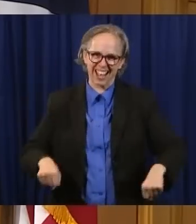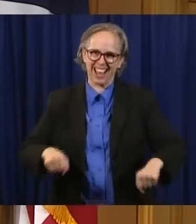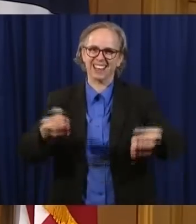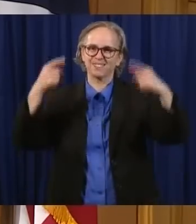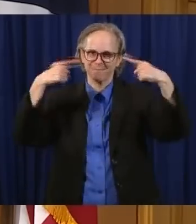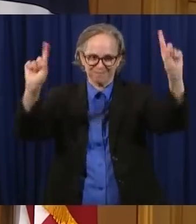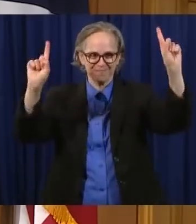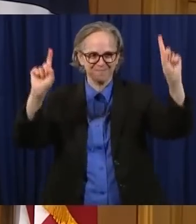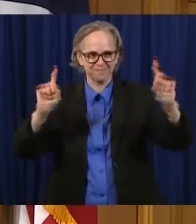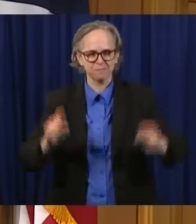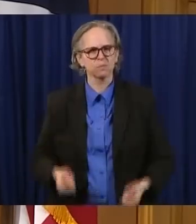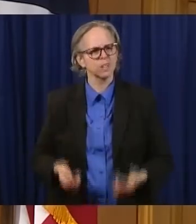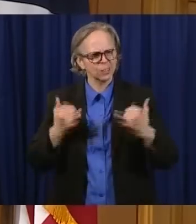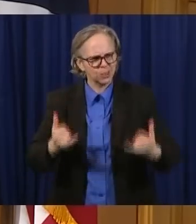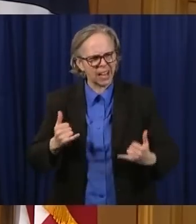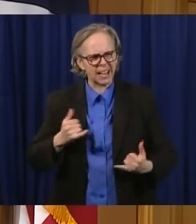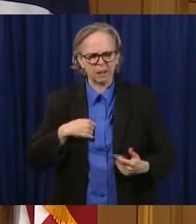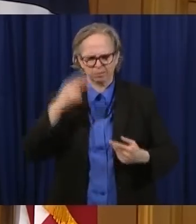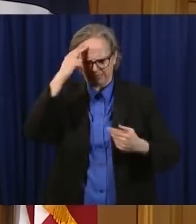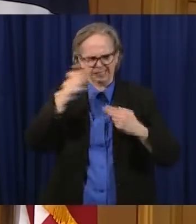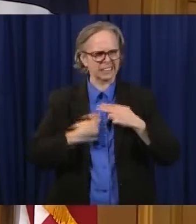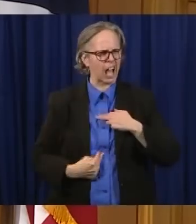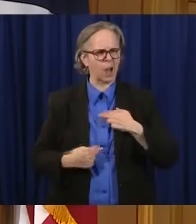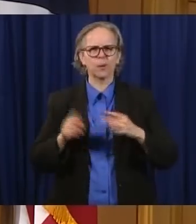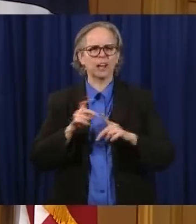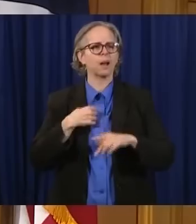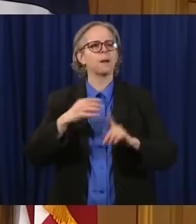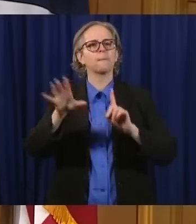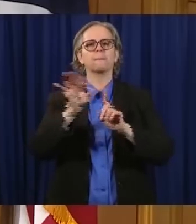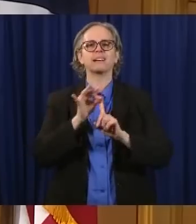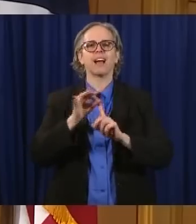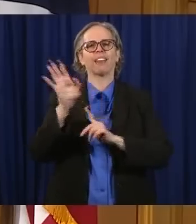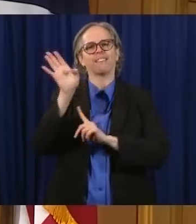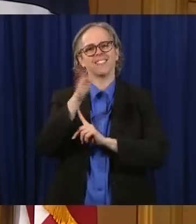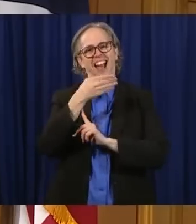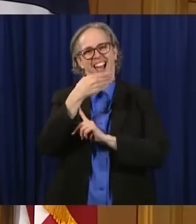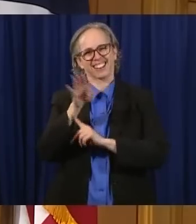I'M AN OP OPTIMIST. MY WIFE FRAN SAID ANYONE WITH